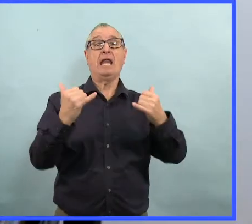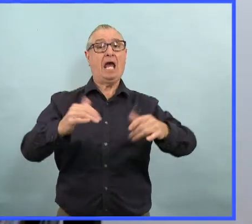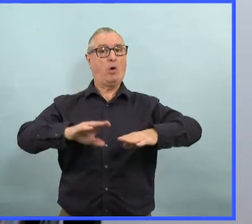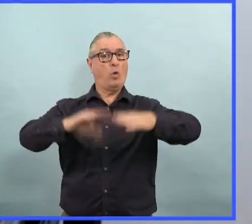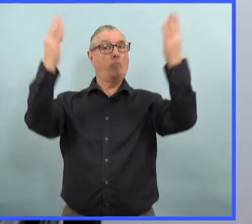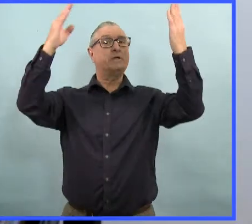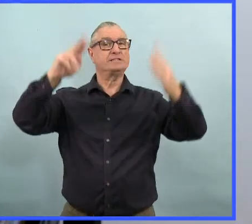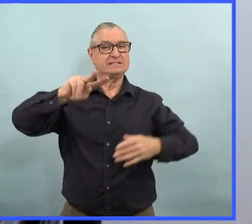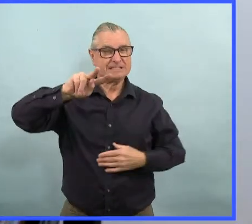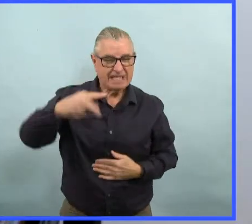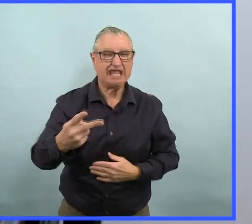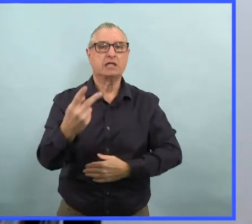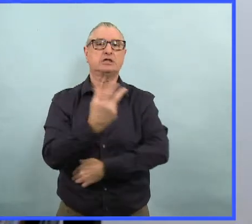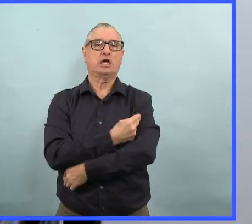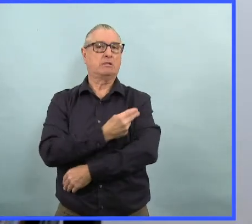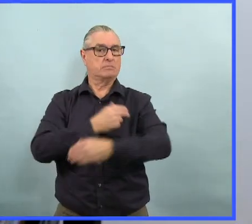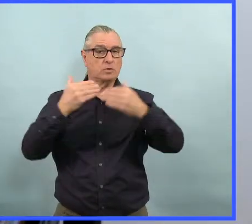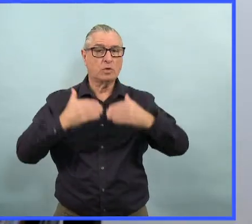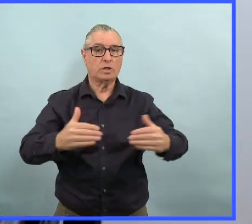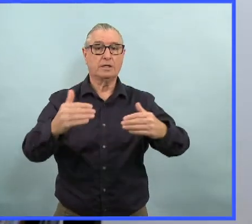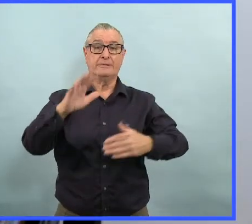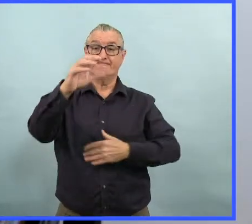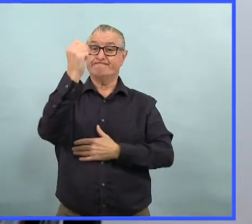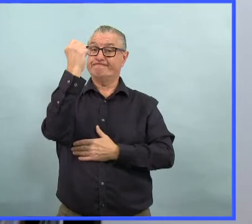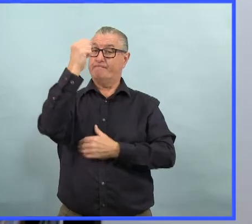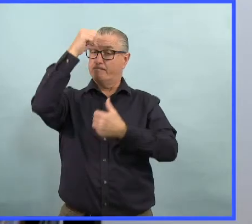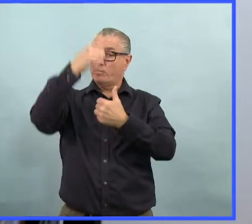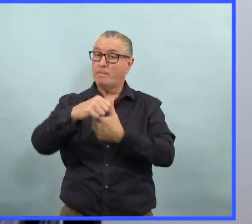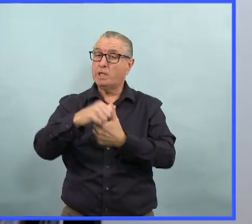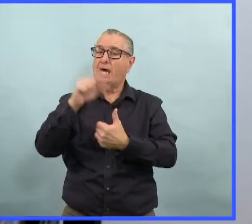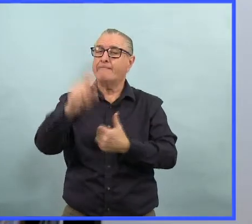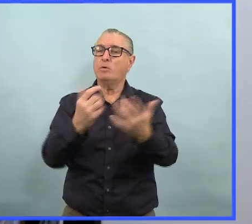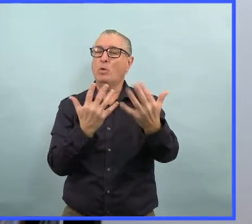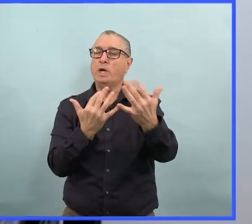when the available for this age group it is now time for their second dose